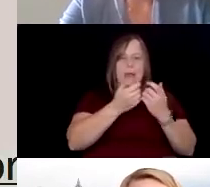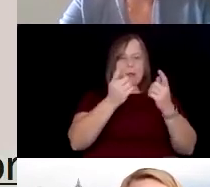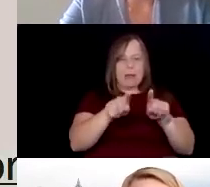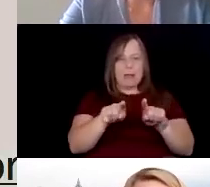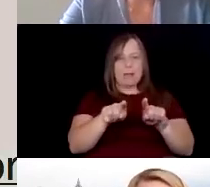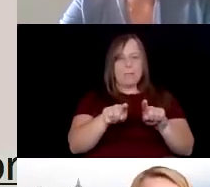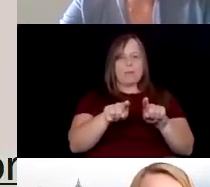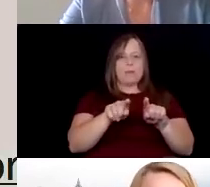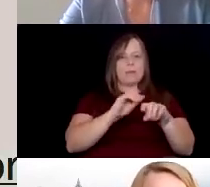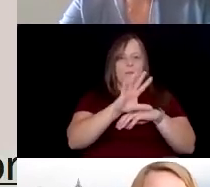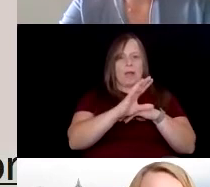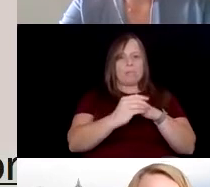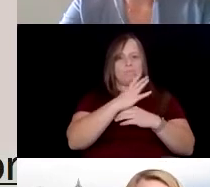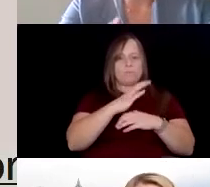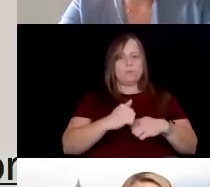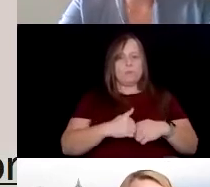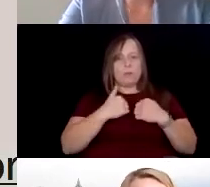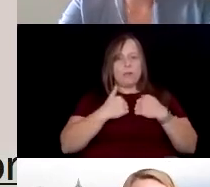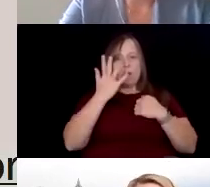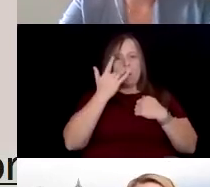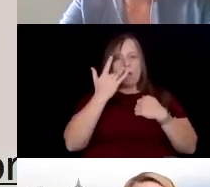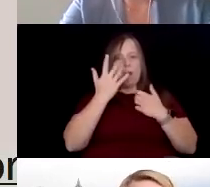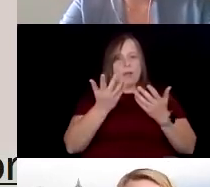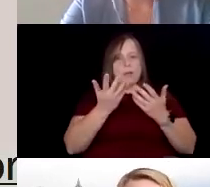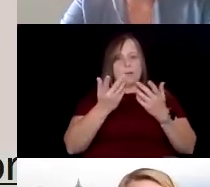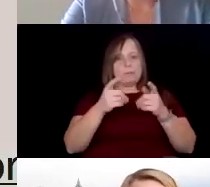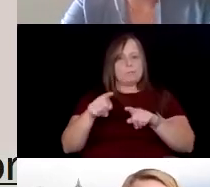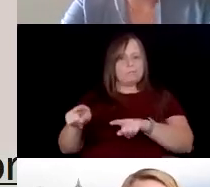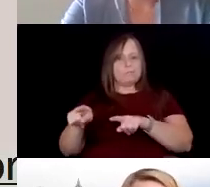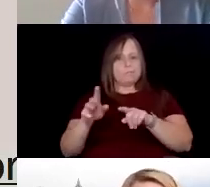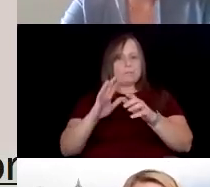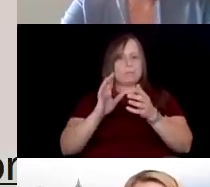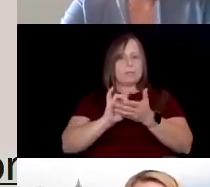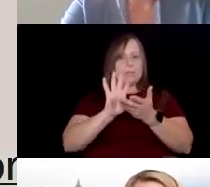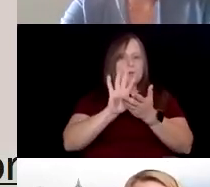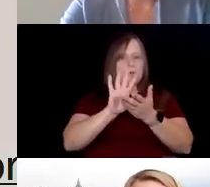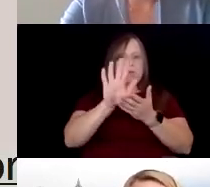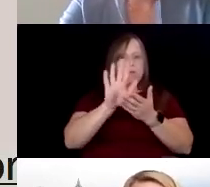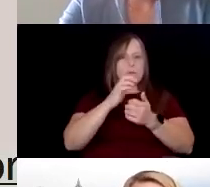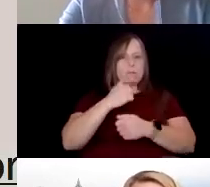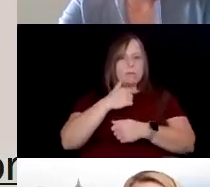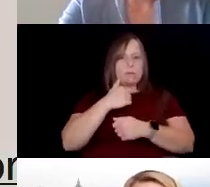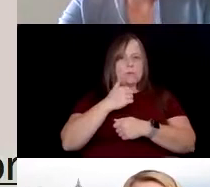how it affected you, why you made the choices that you did that got you kicked out of the military other than honorably.